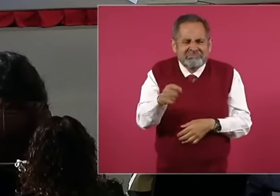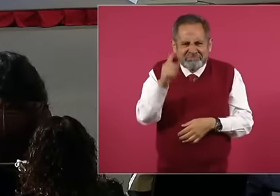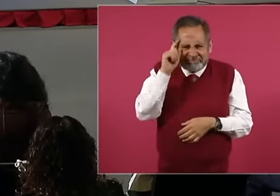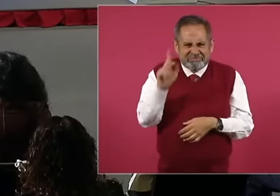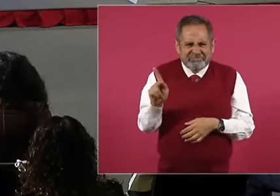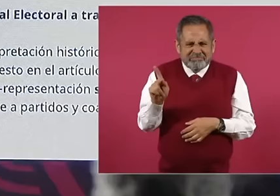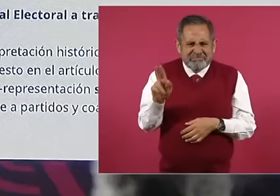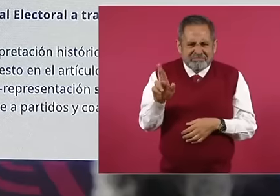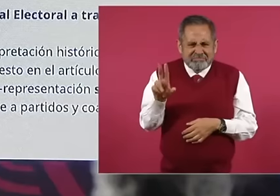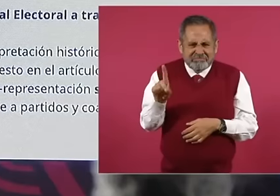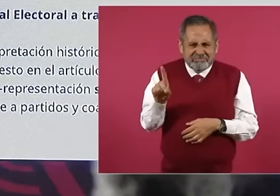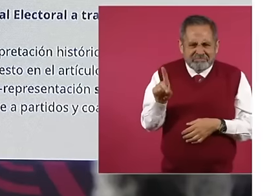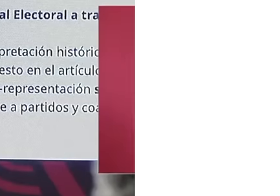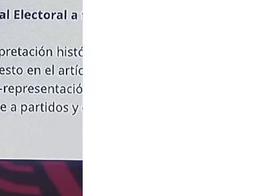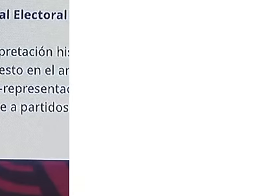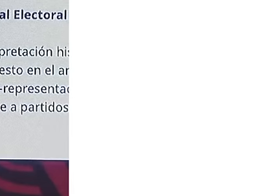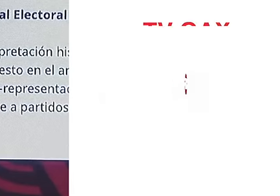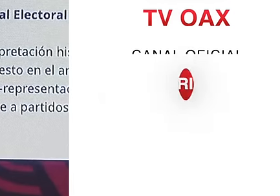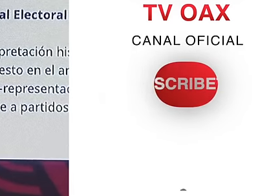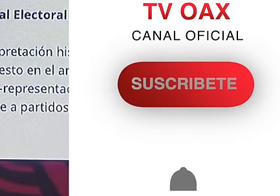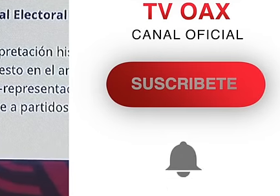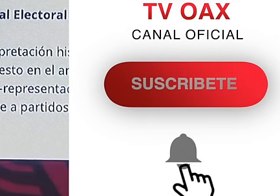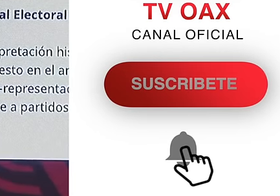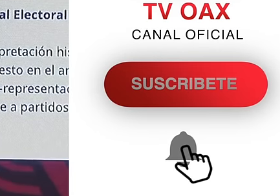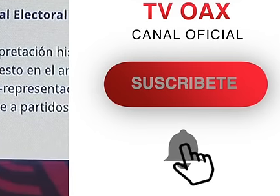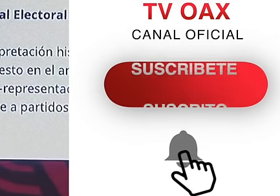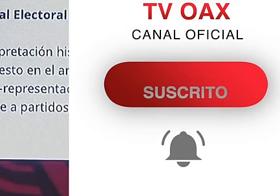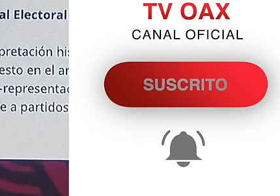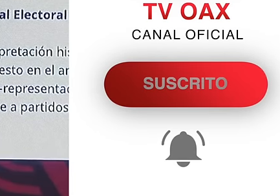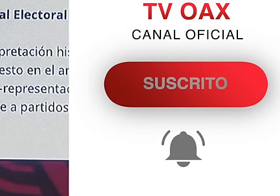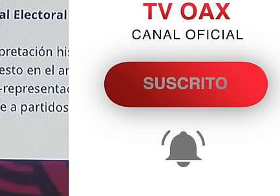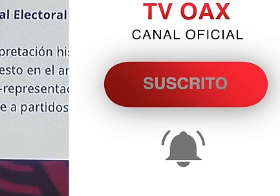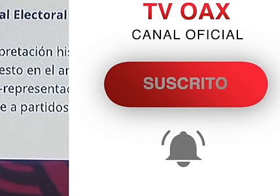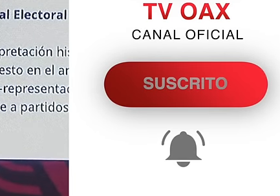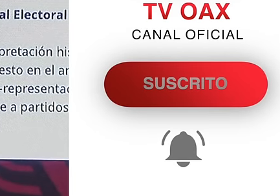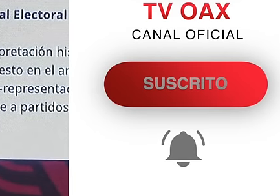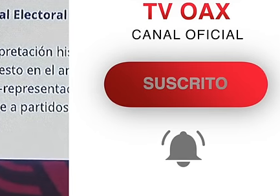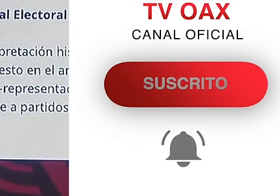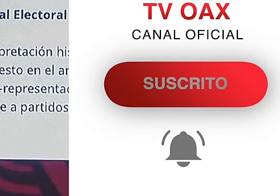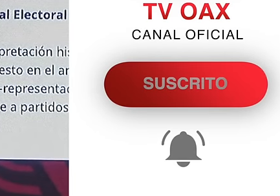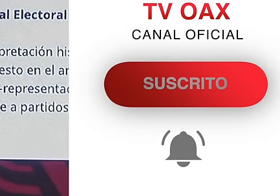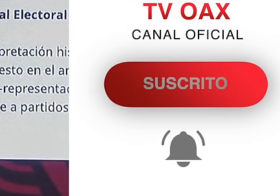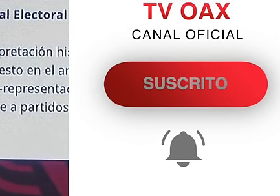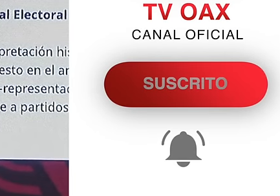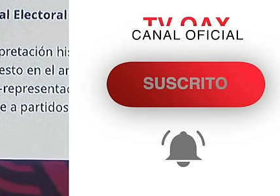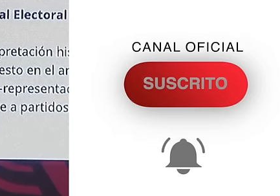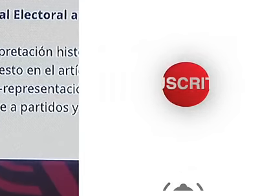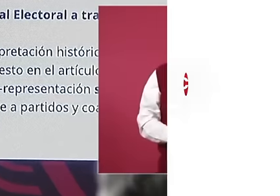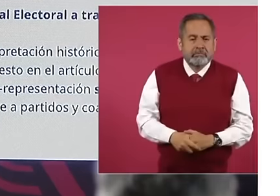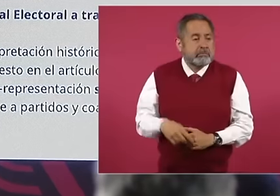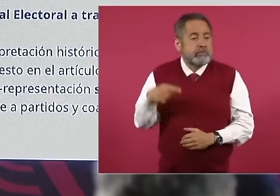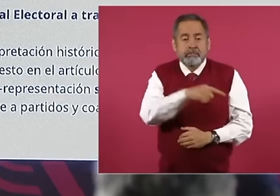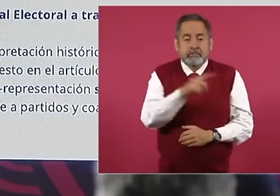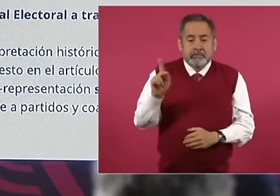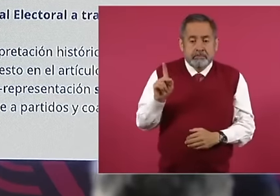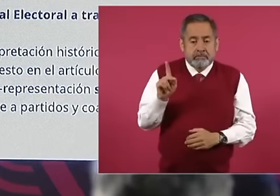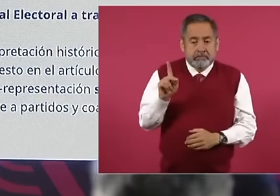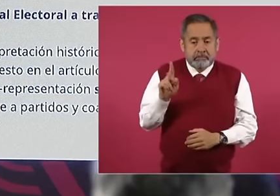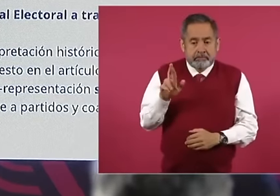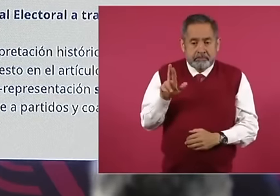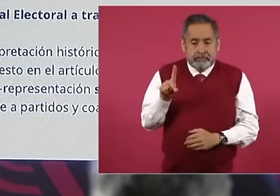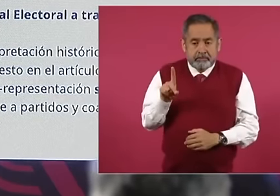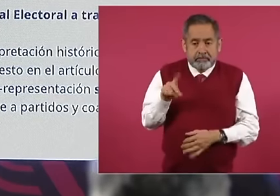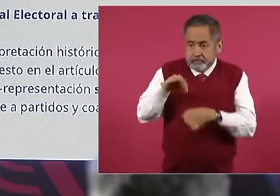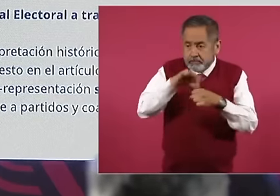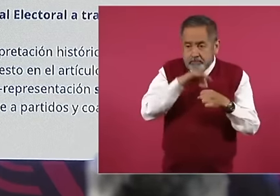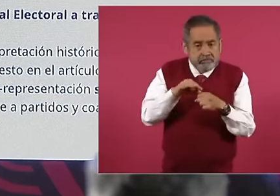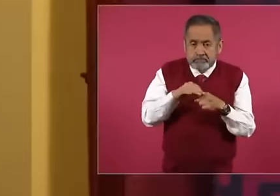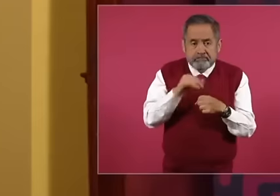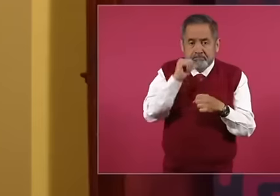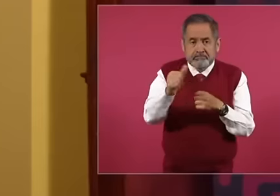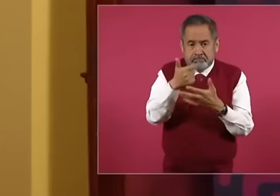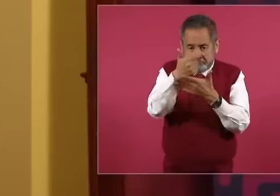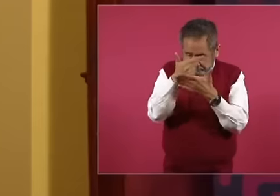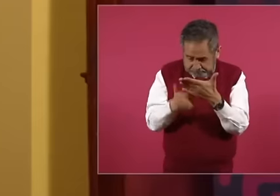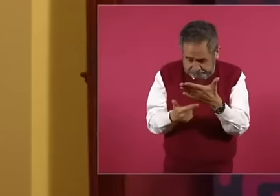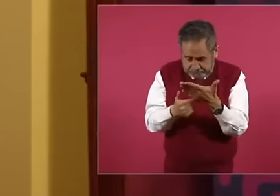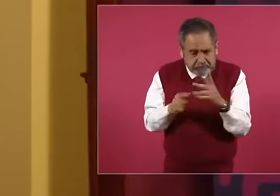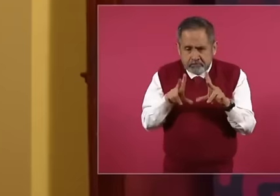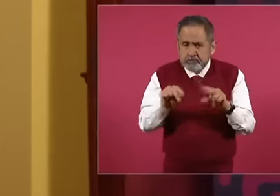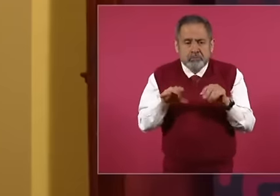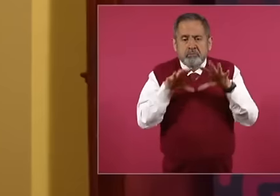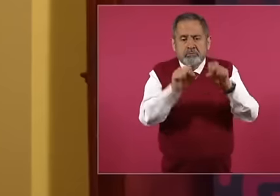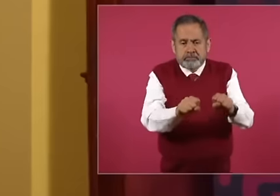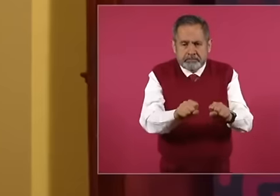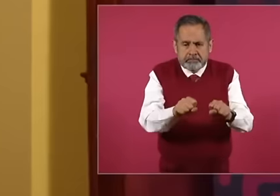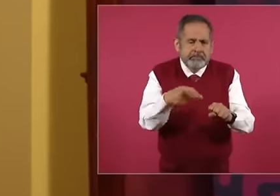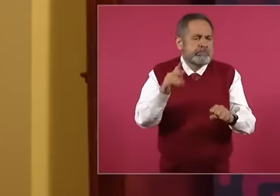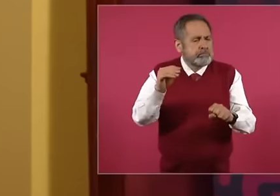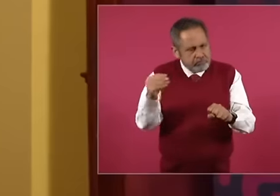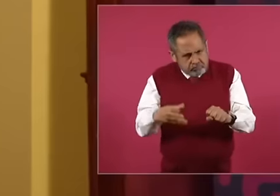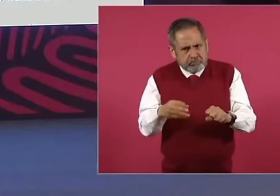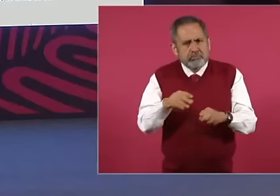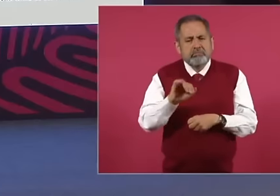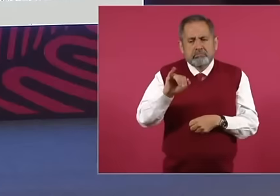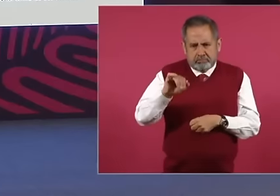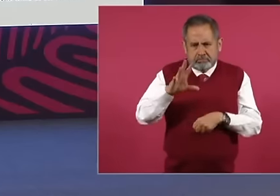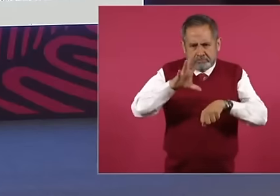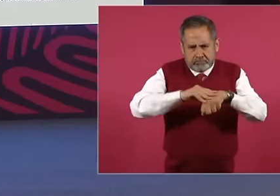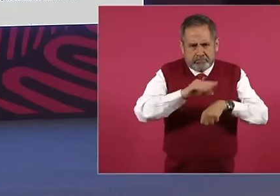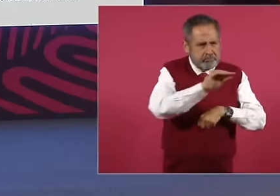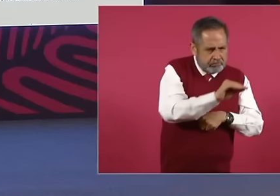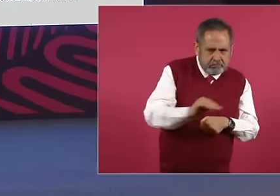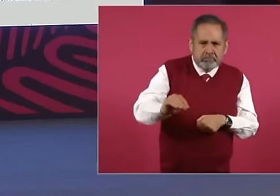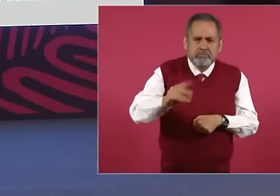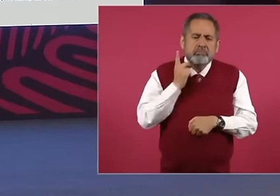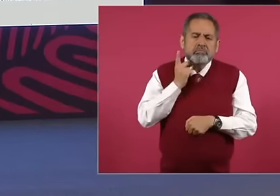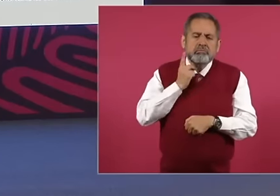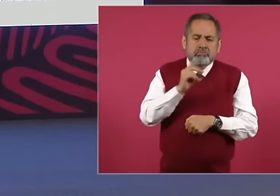did not reach registration, but there will be legislators, the over-representation that